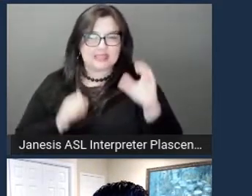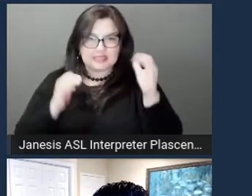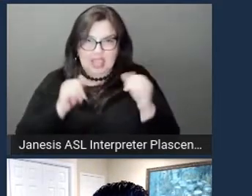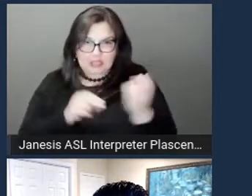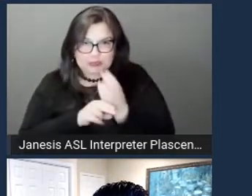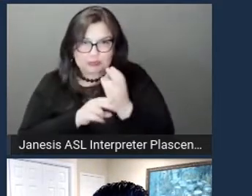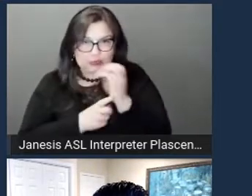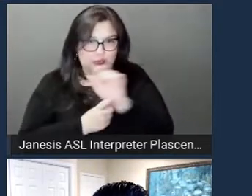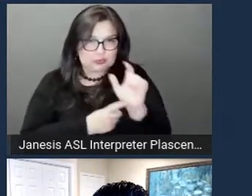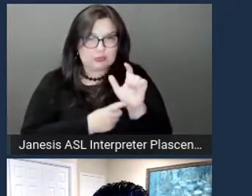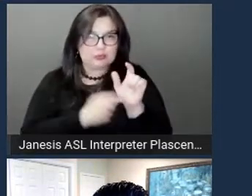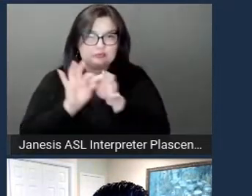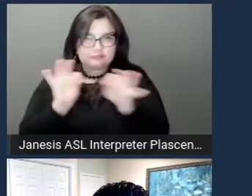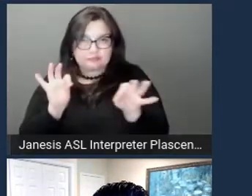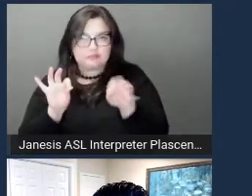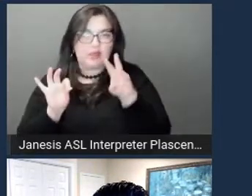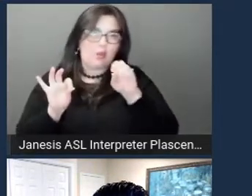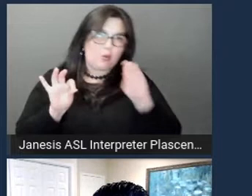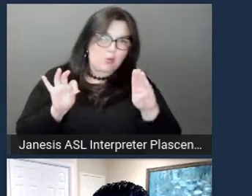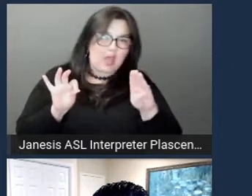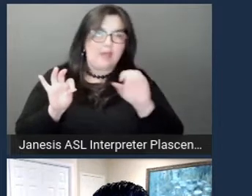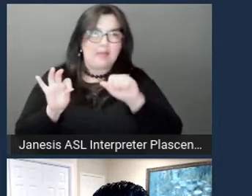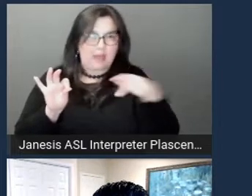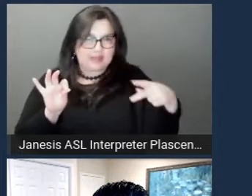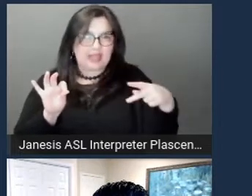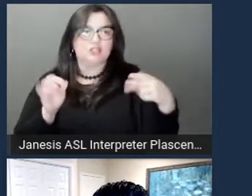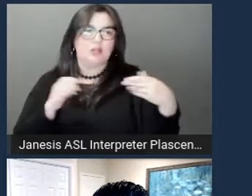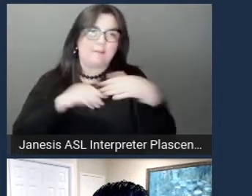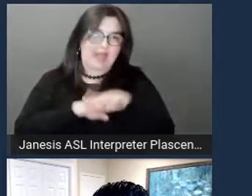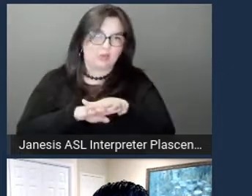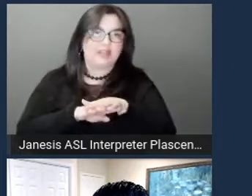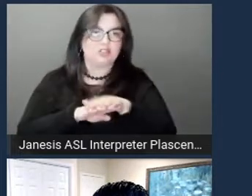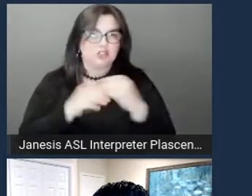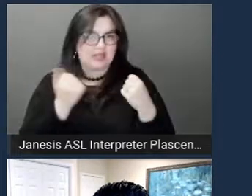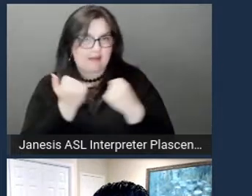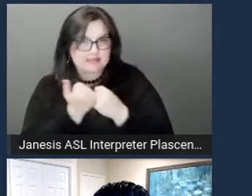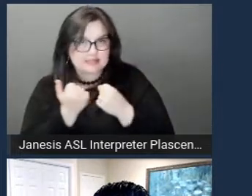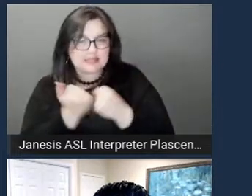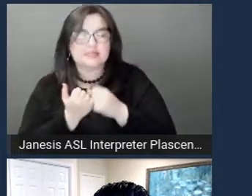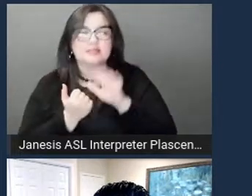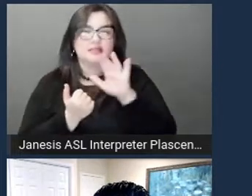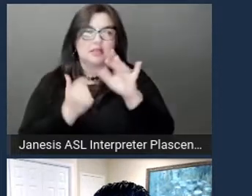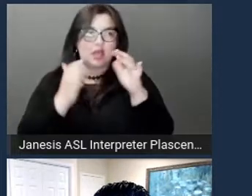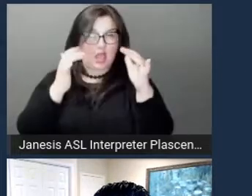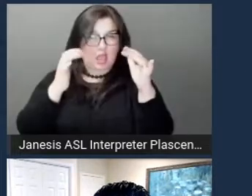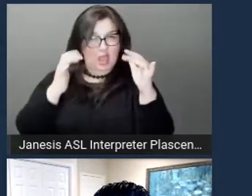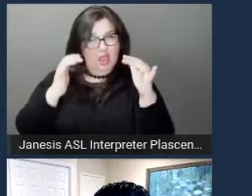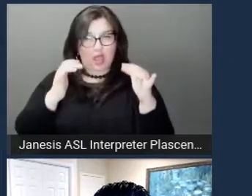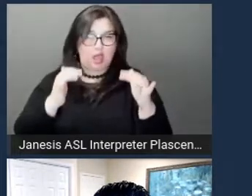Windows Web Application Migration Assistant. So, all of the different viable pathways